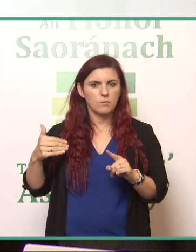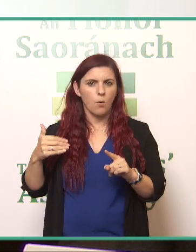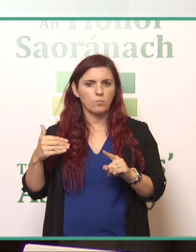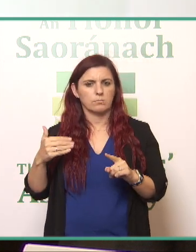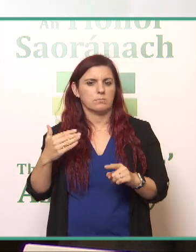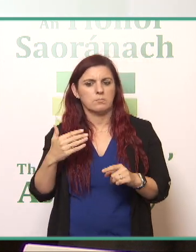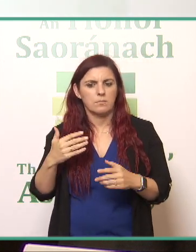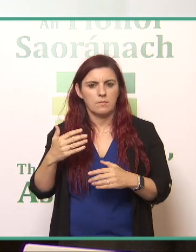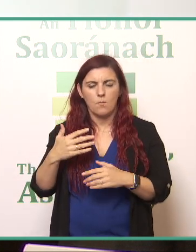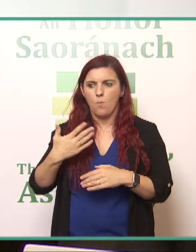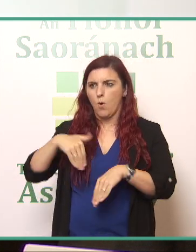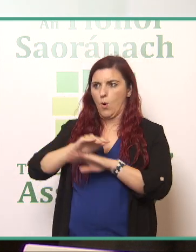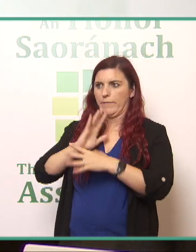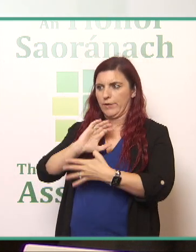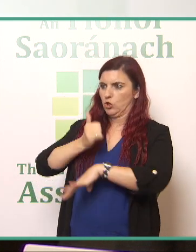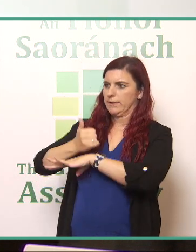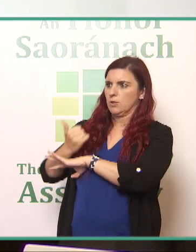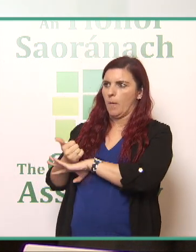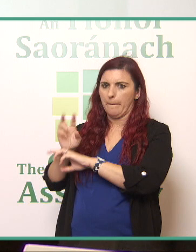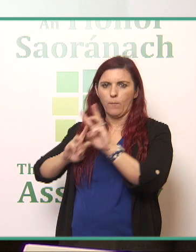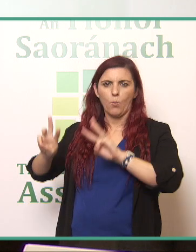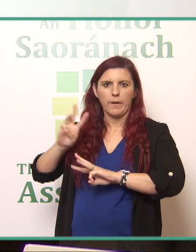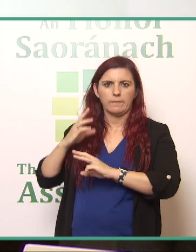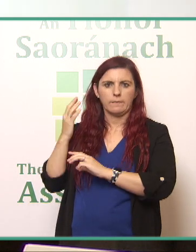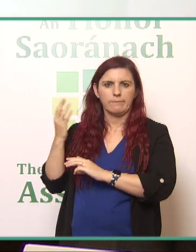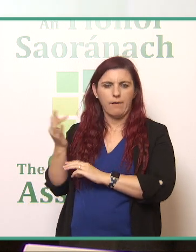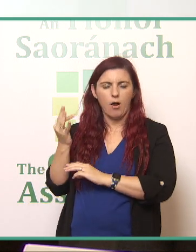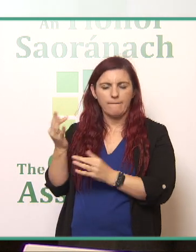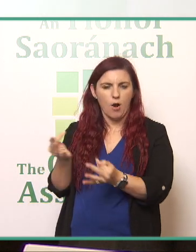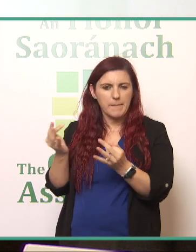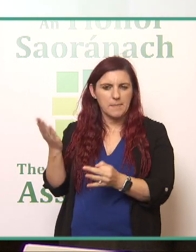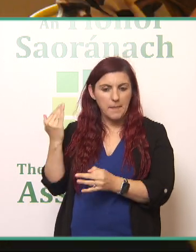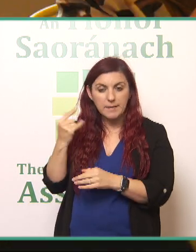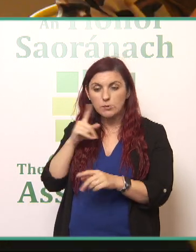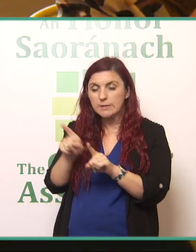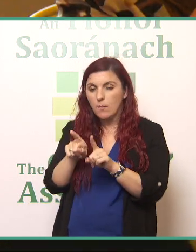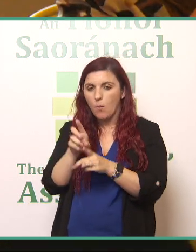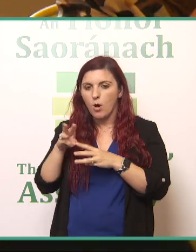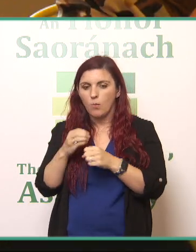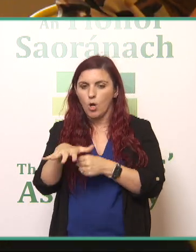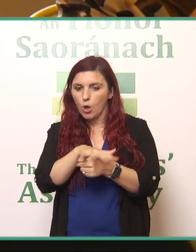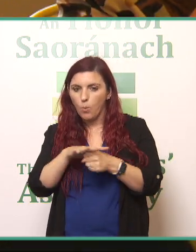wind farms in the past, but also that we're working with local communities as well to make sure that they're you know fully fully engaged